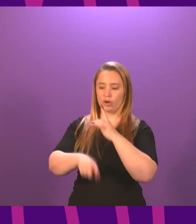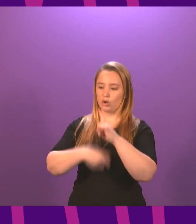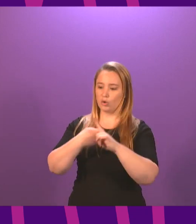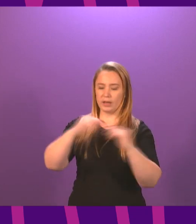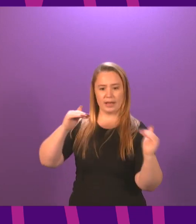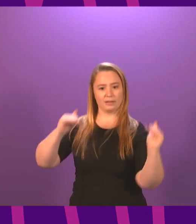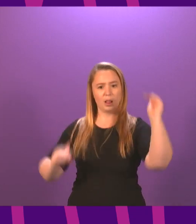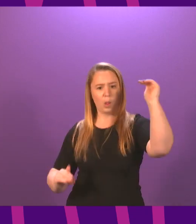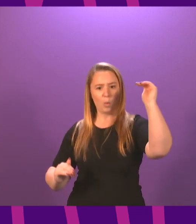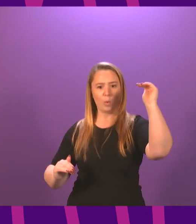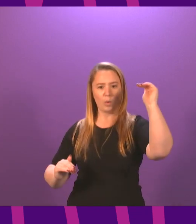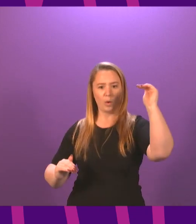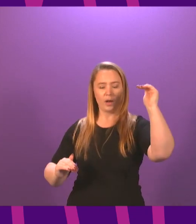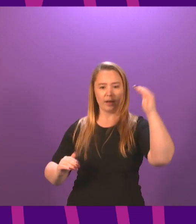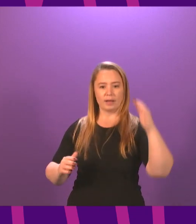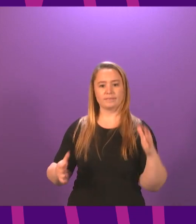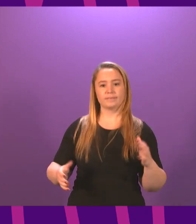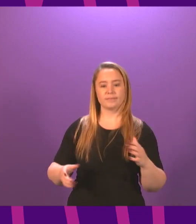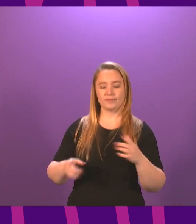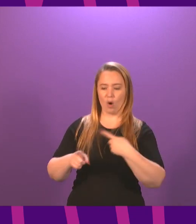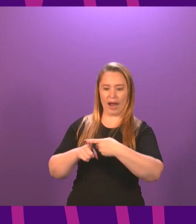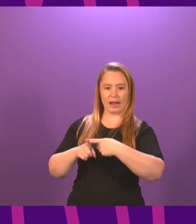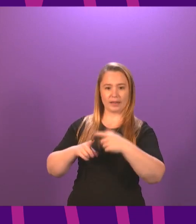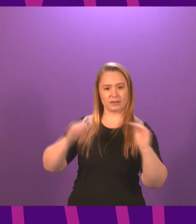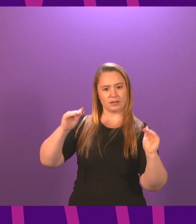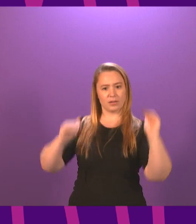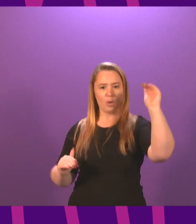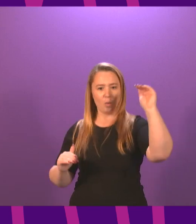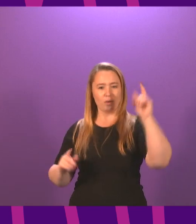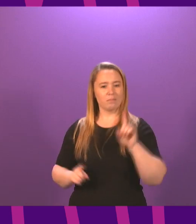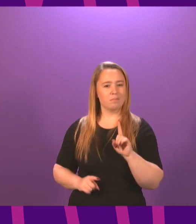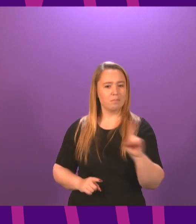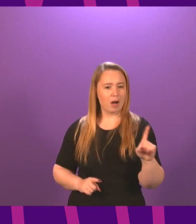than that in other parts of the United Kingdom, and England in particular. Members can see